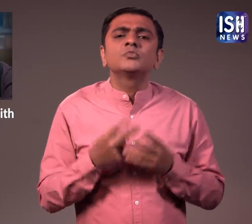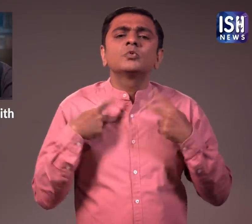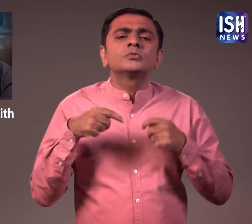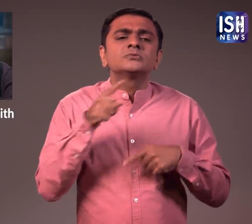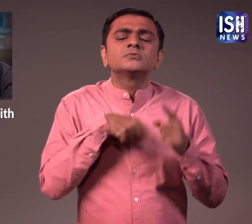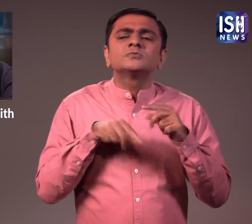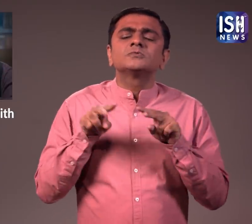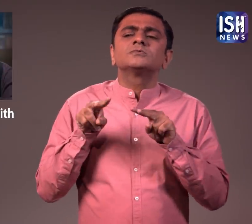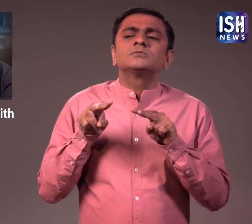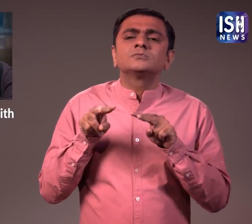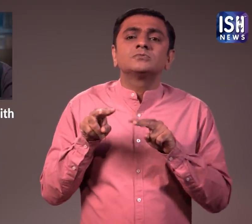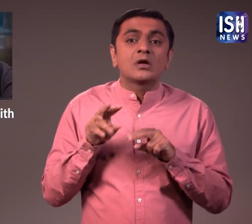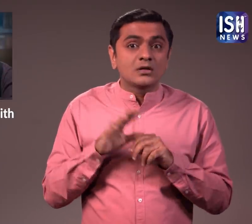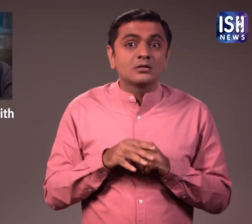The court noted these facts.